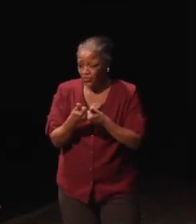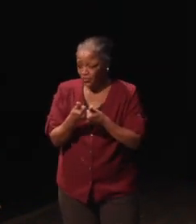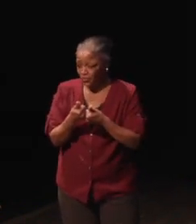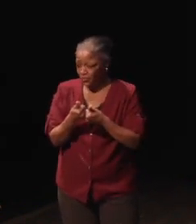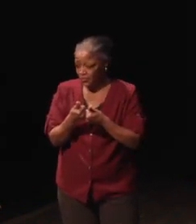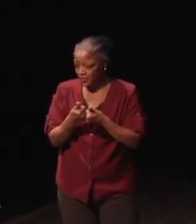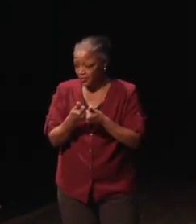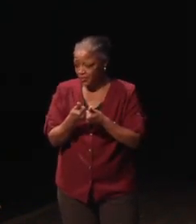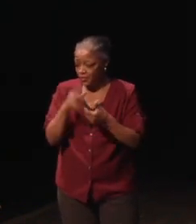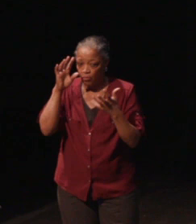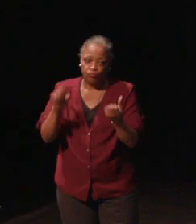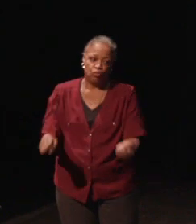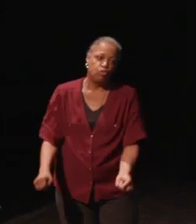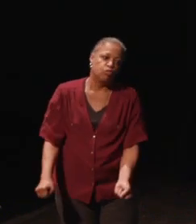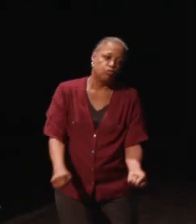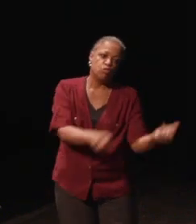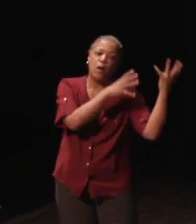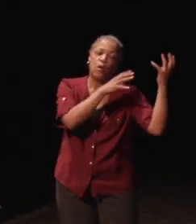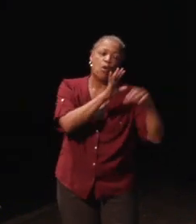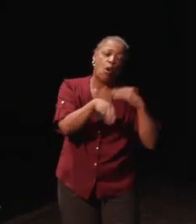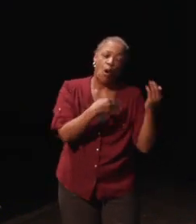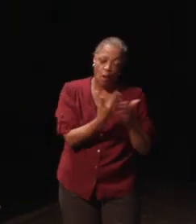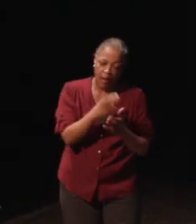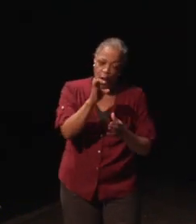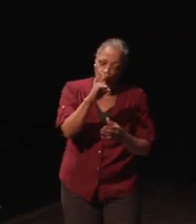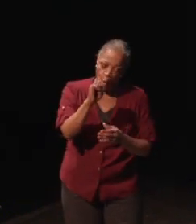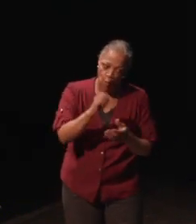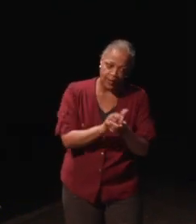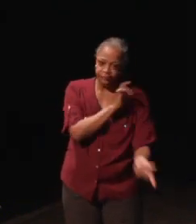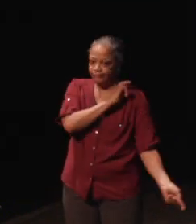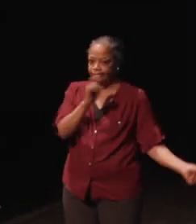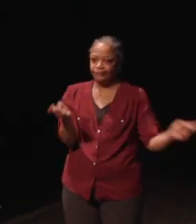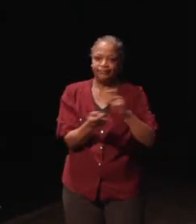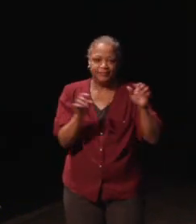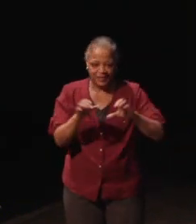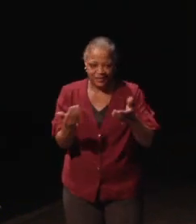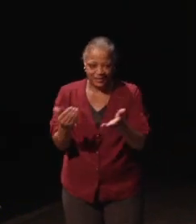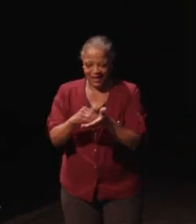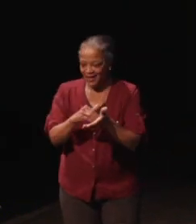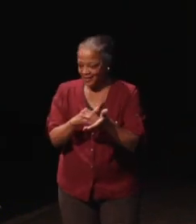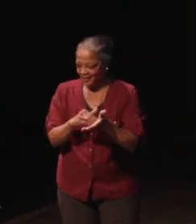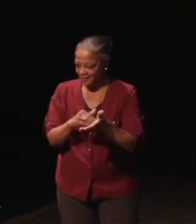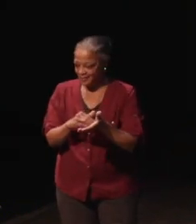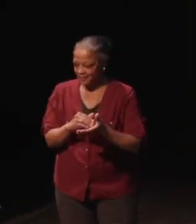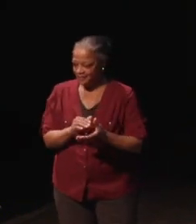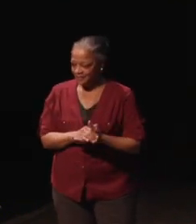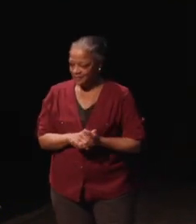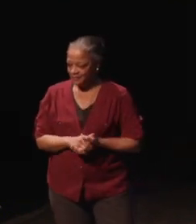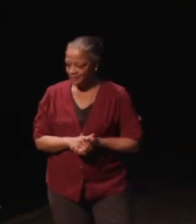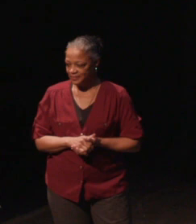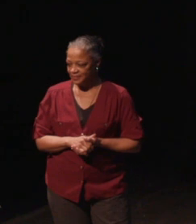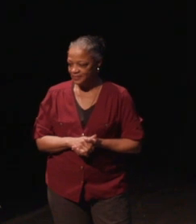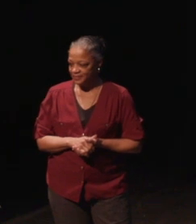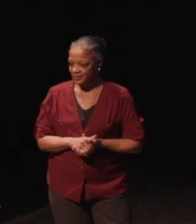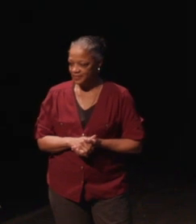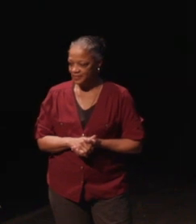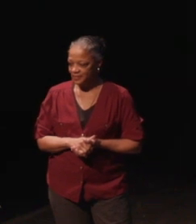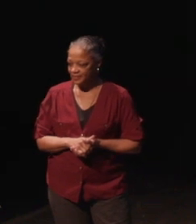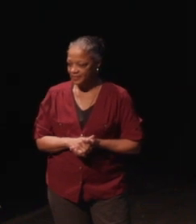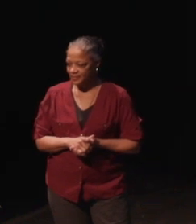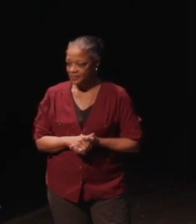So I threw out all of my code, and redid it.